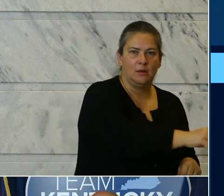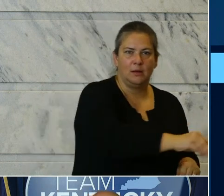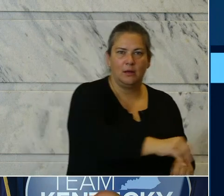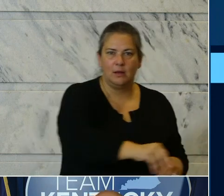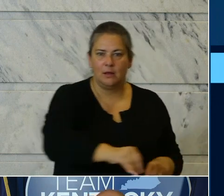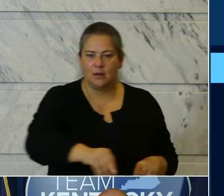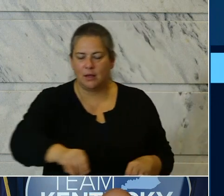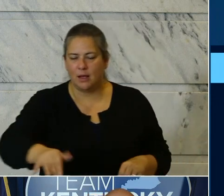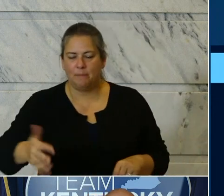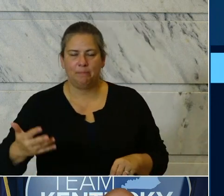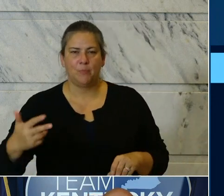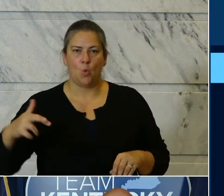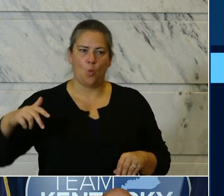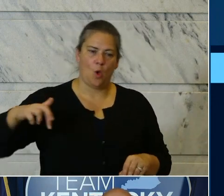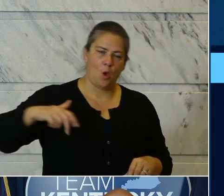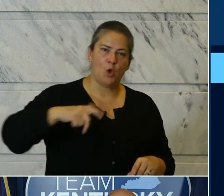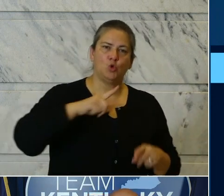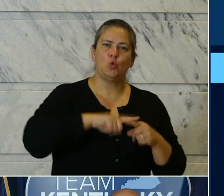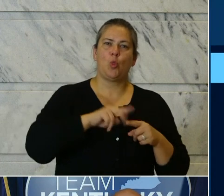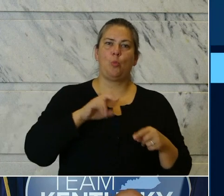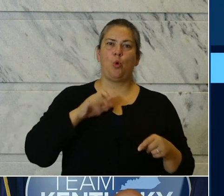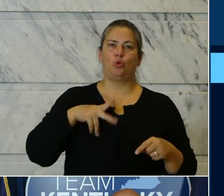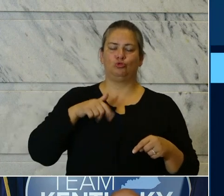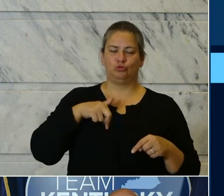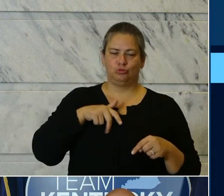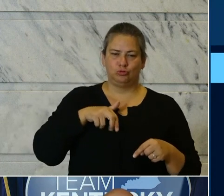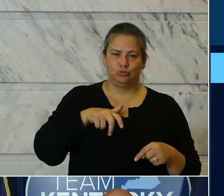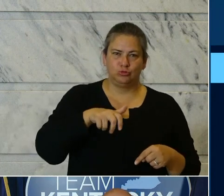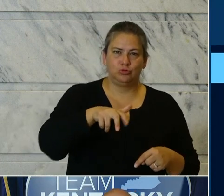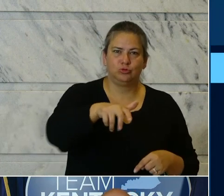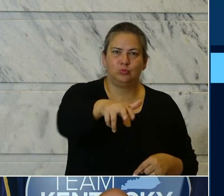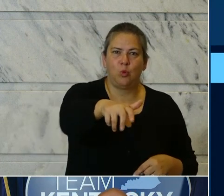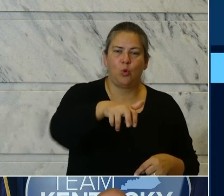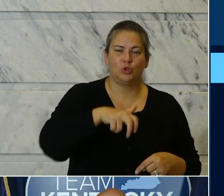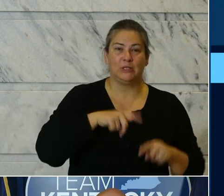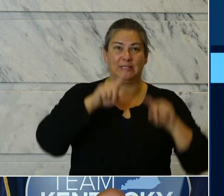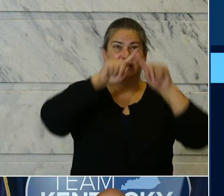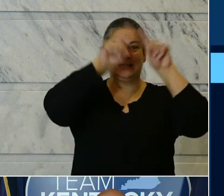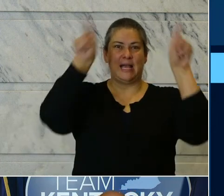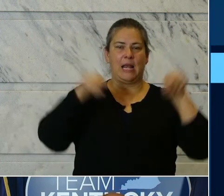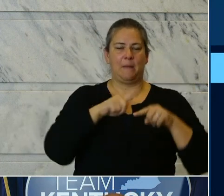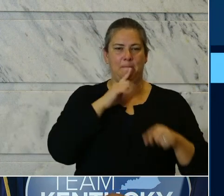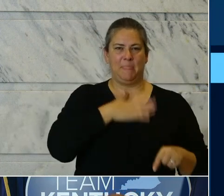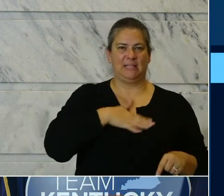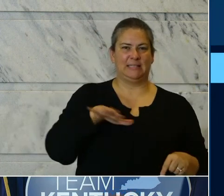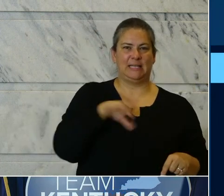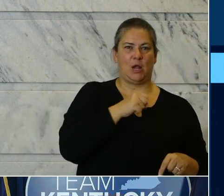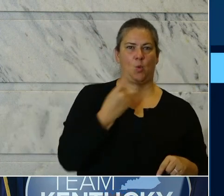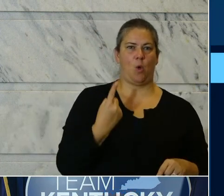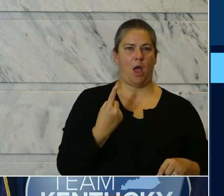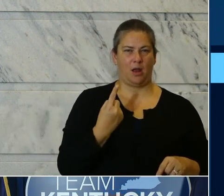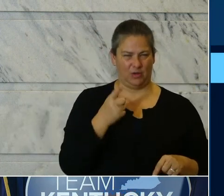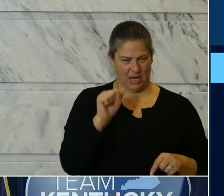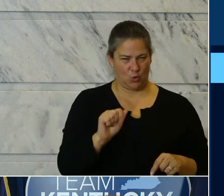SIDEWALK OR. OUT ON THE- YEAH.